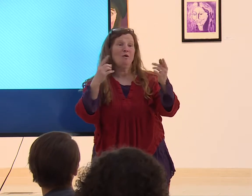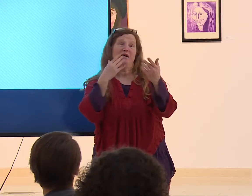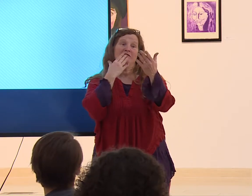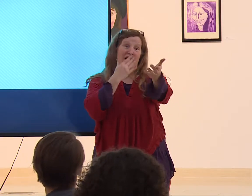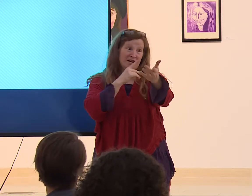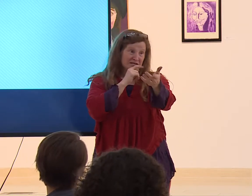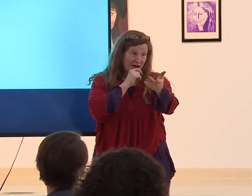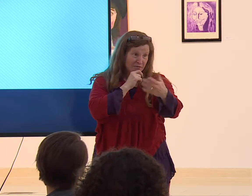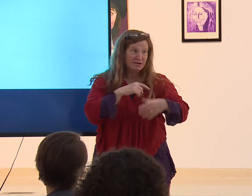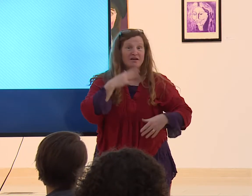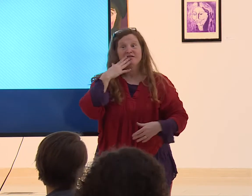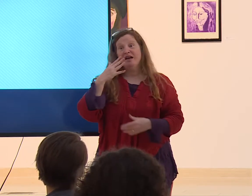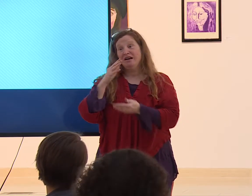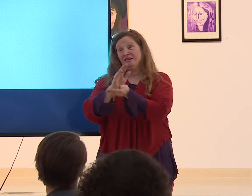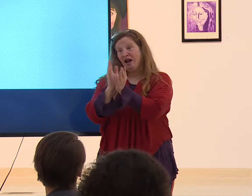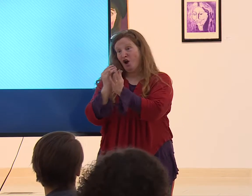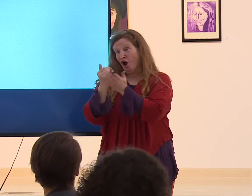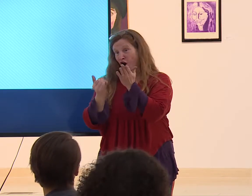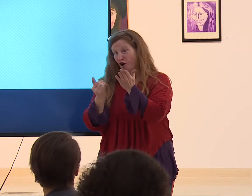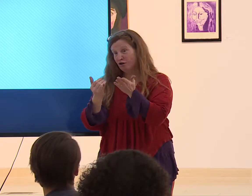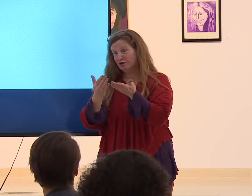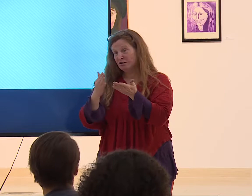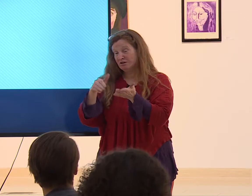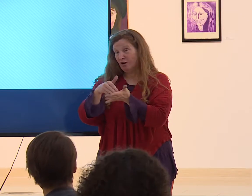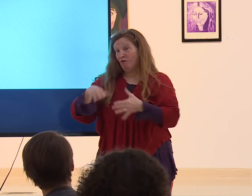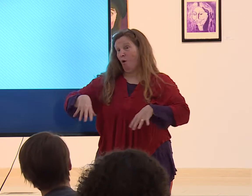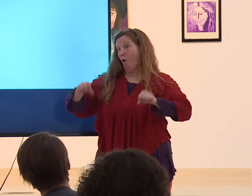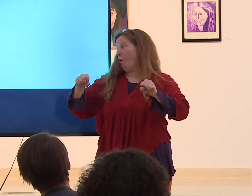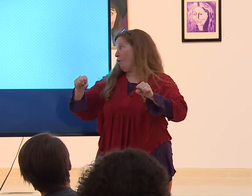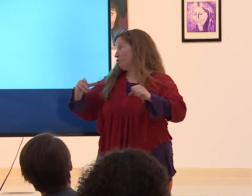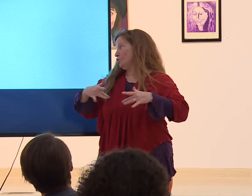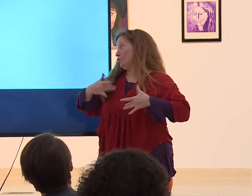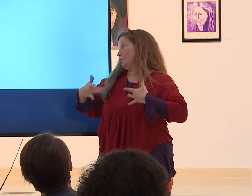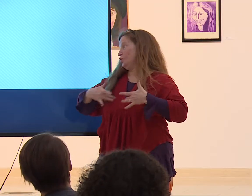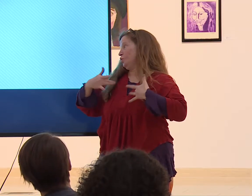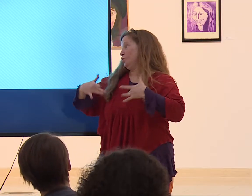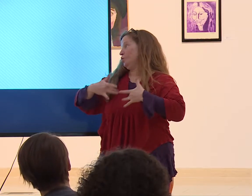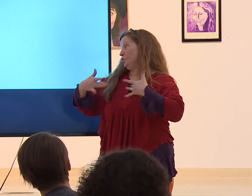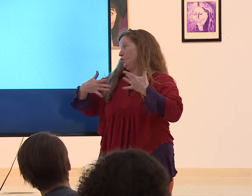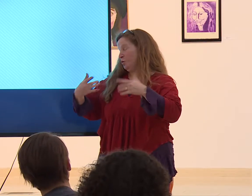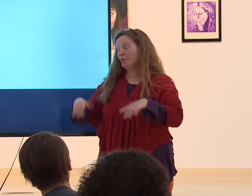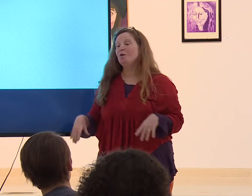Behind us is the exhibit; thanks to Tabitha and the Dyer Arts Center for hosting this.